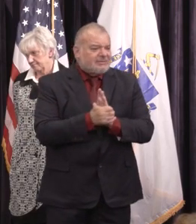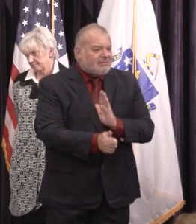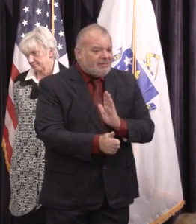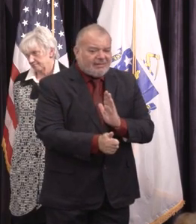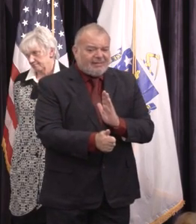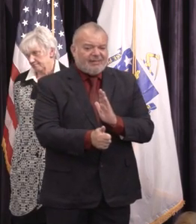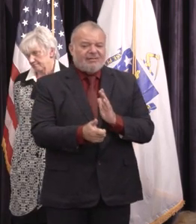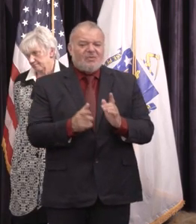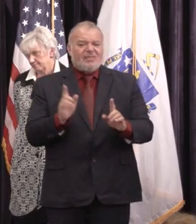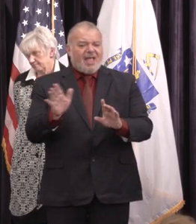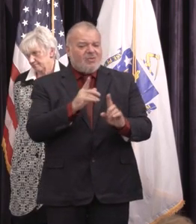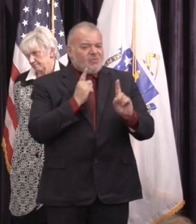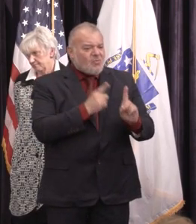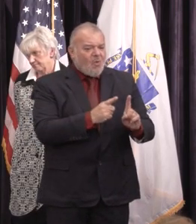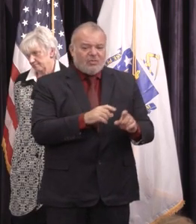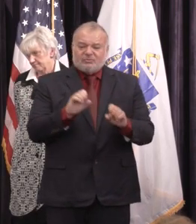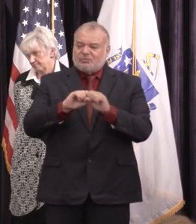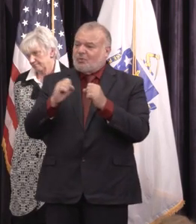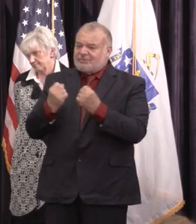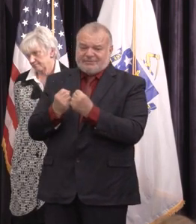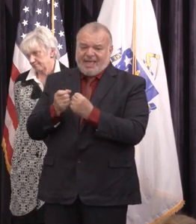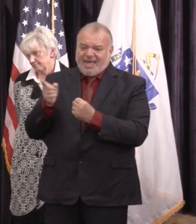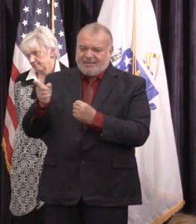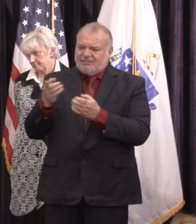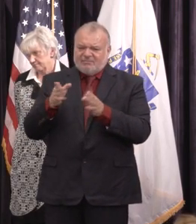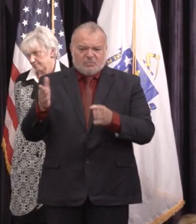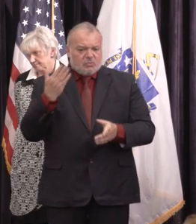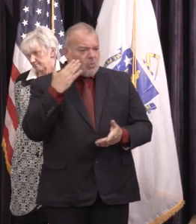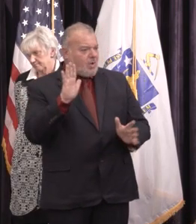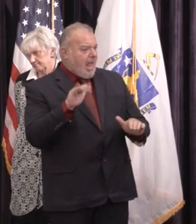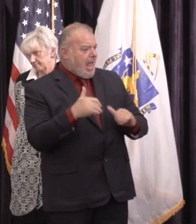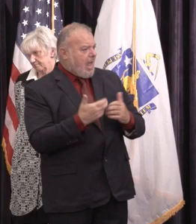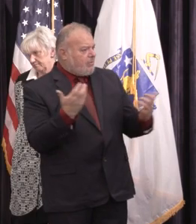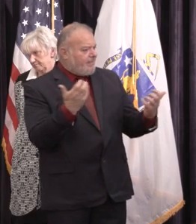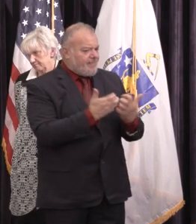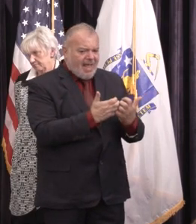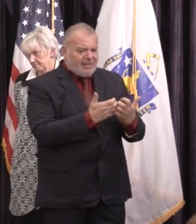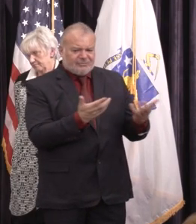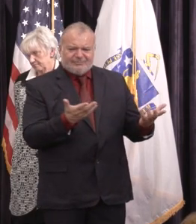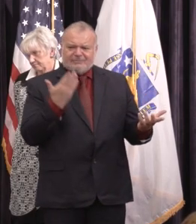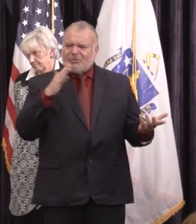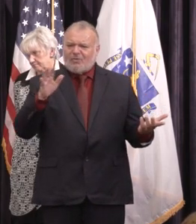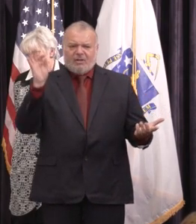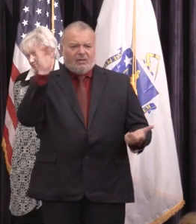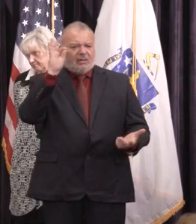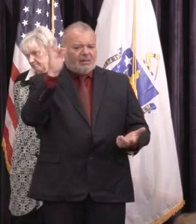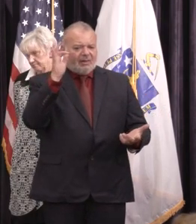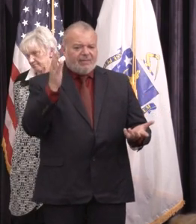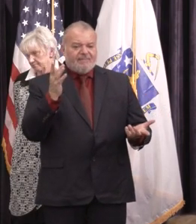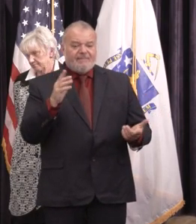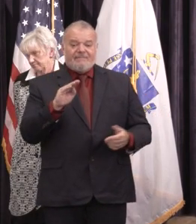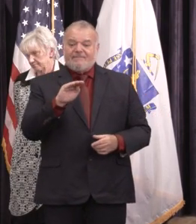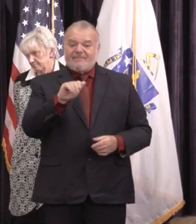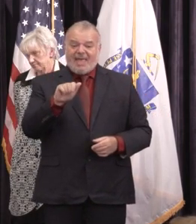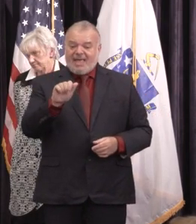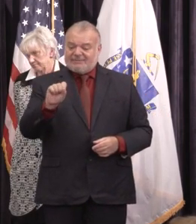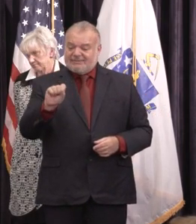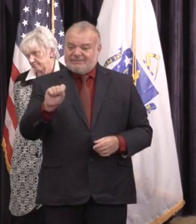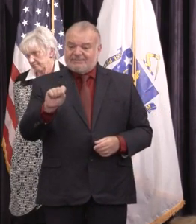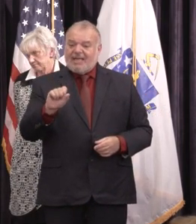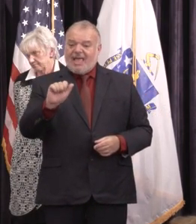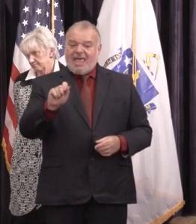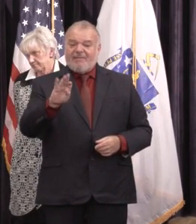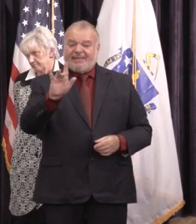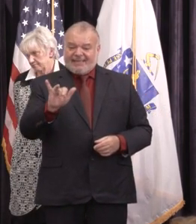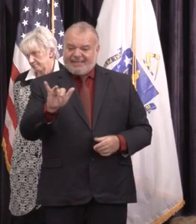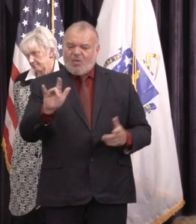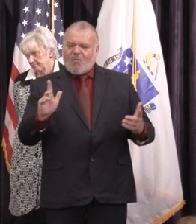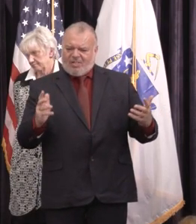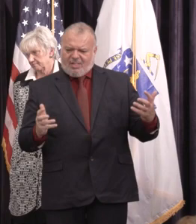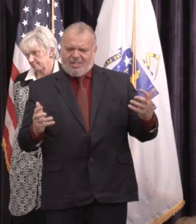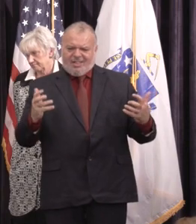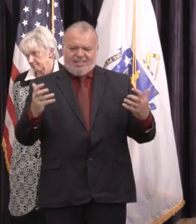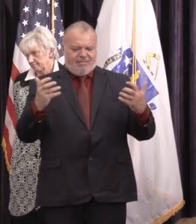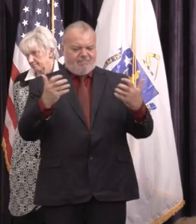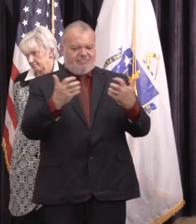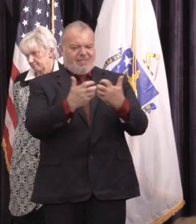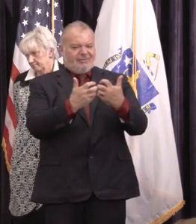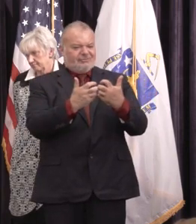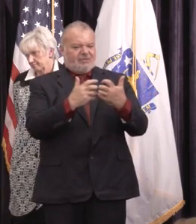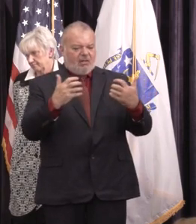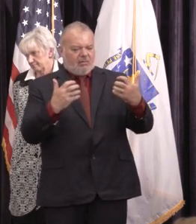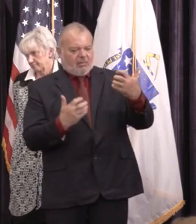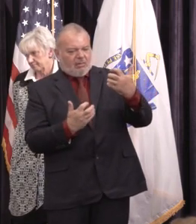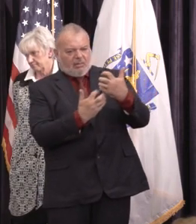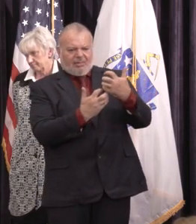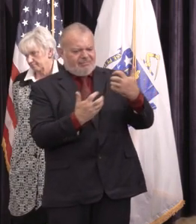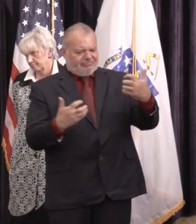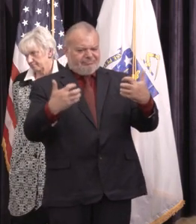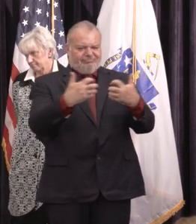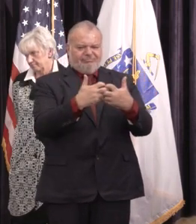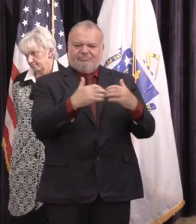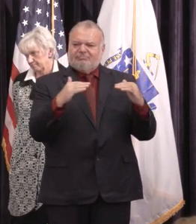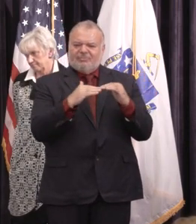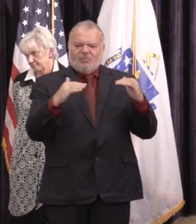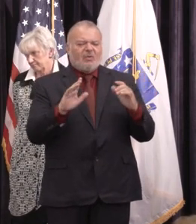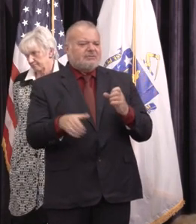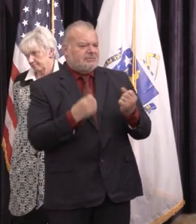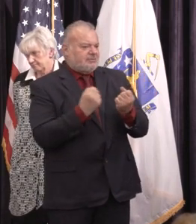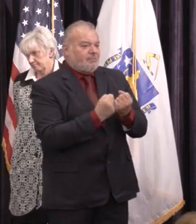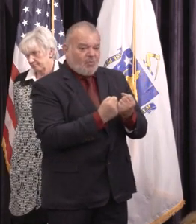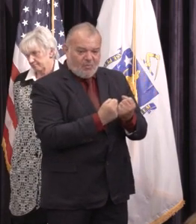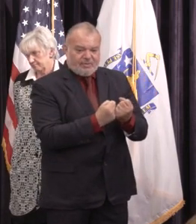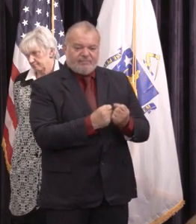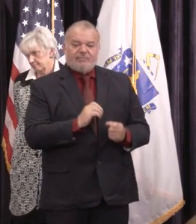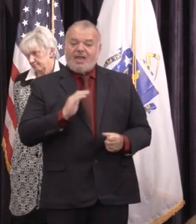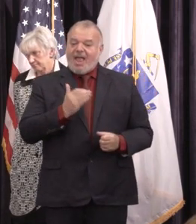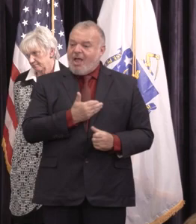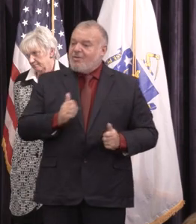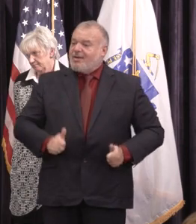to work with. MassAbility bridges that gap. Our experiences mean something. I'm honored to